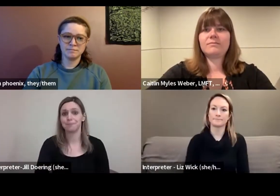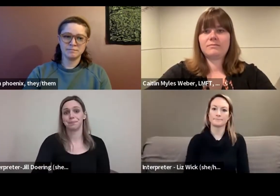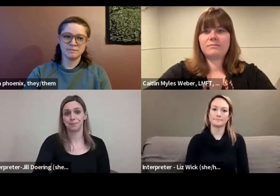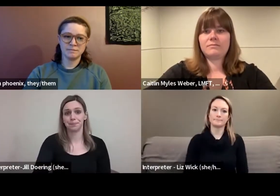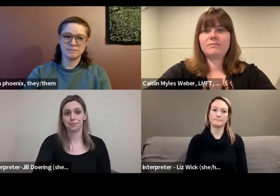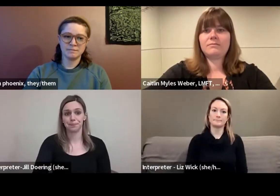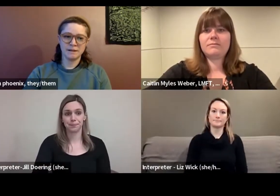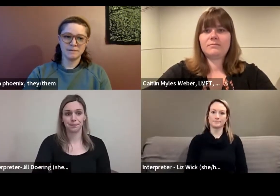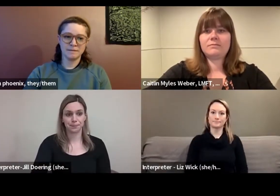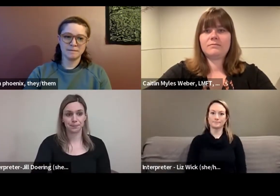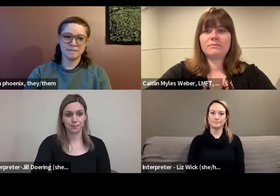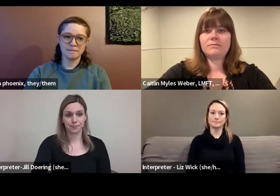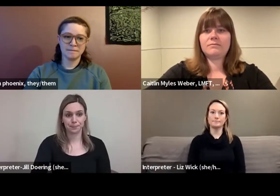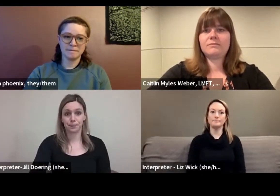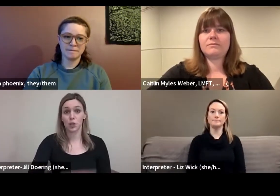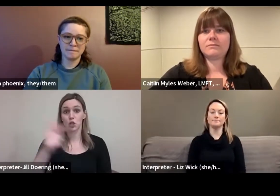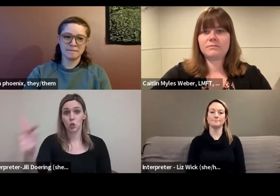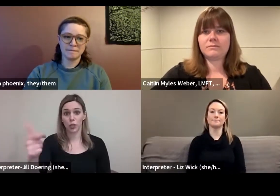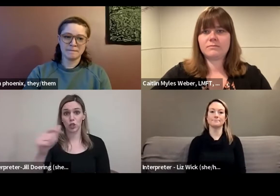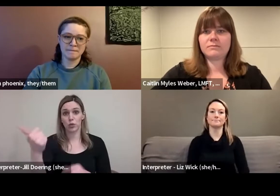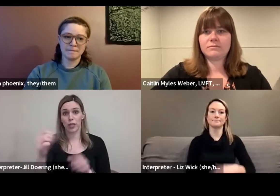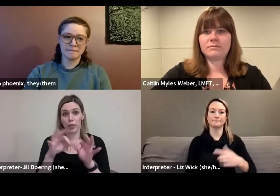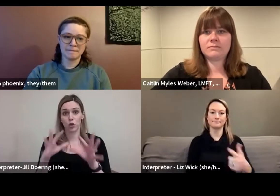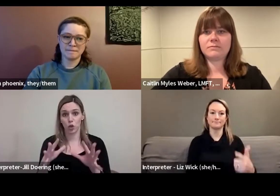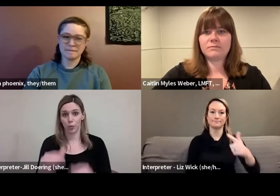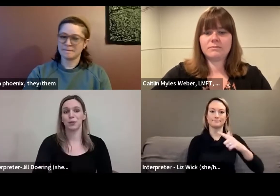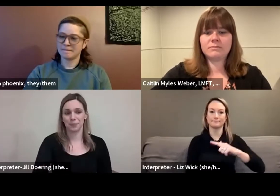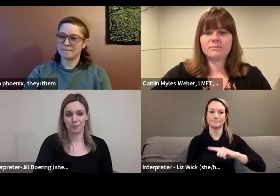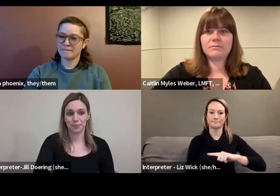Thank you. Ellice, are you still connected with us?